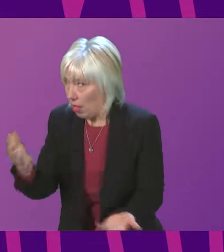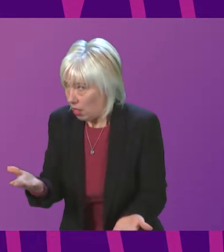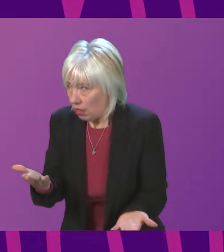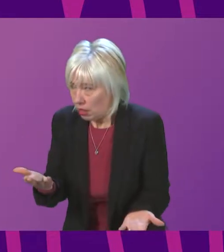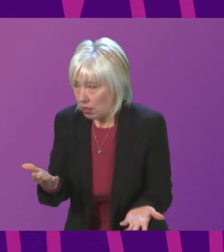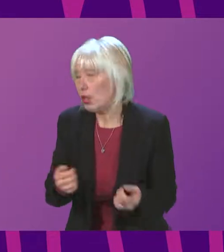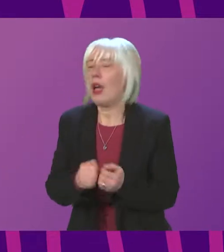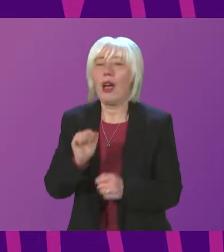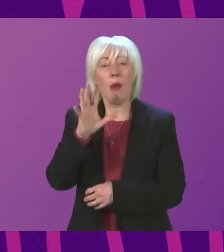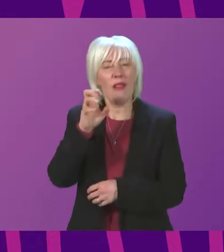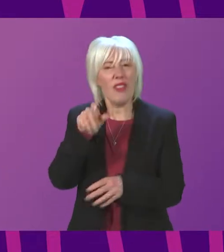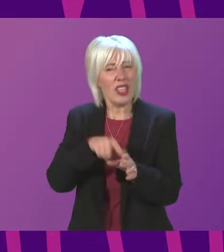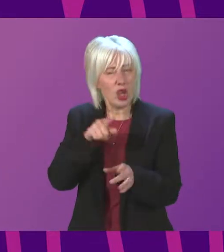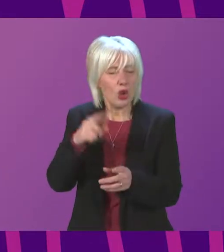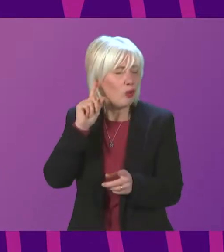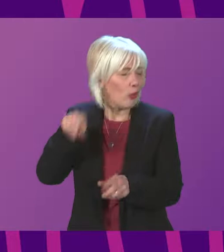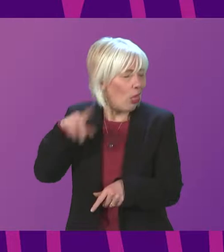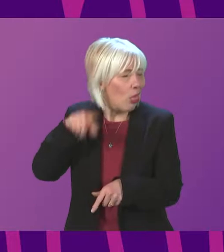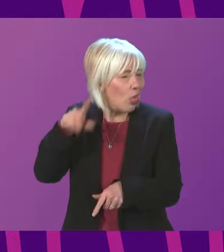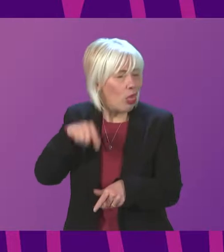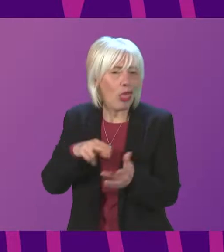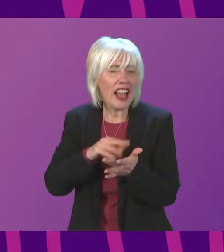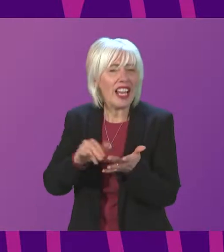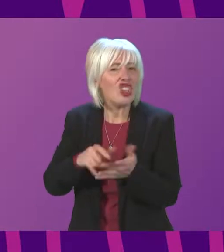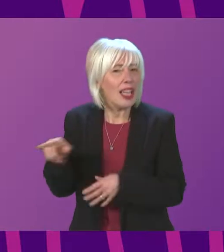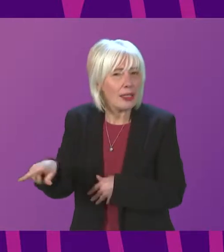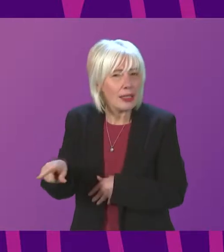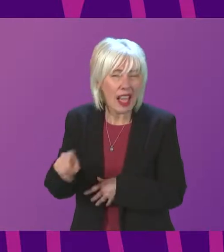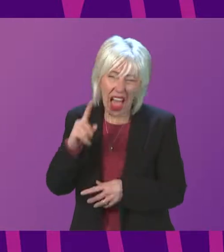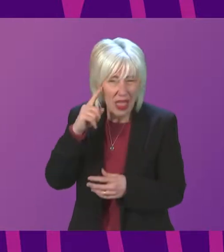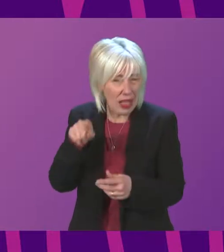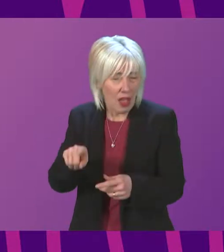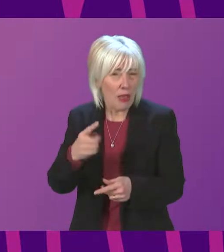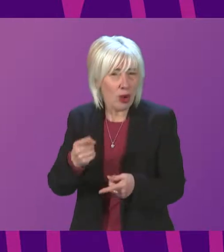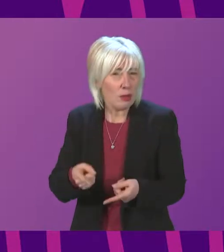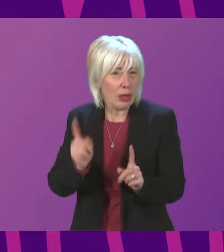After 15 years of neglecting our NHS, is the best that the First Minister can offer a flawed